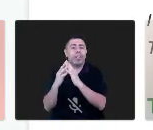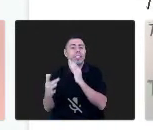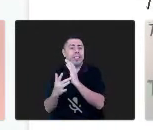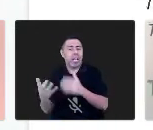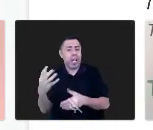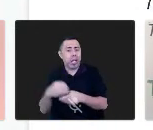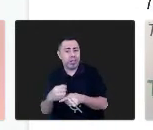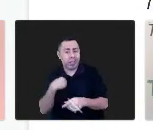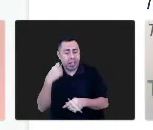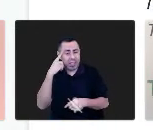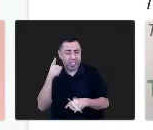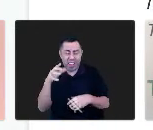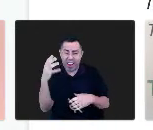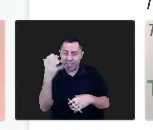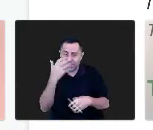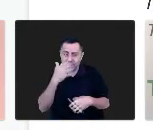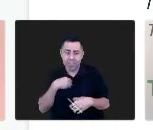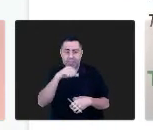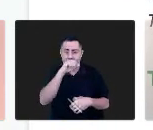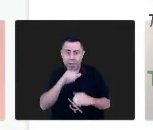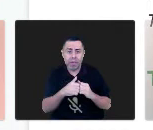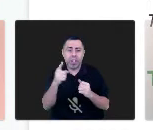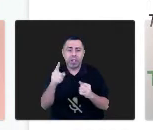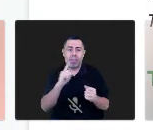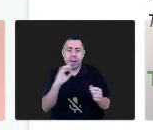i'm considering starting a conference about immigrants in tech you have 15 minutes thursday